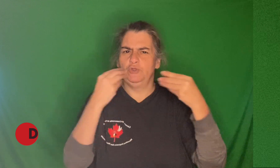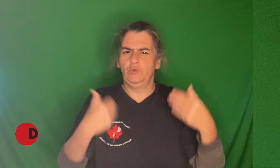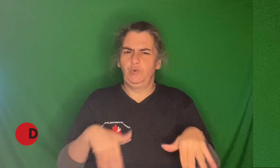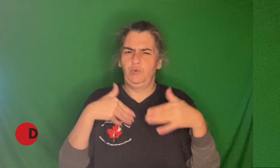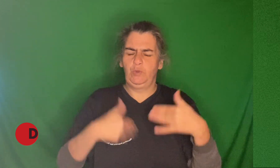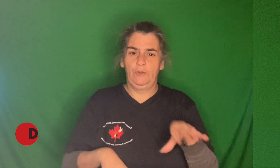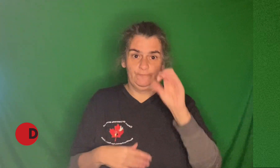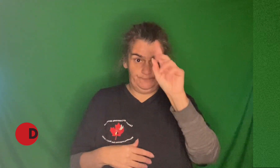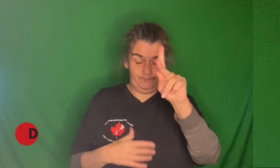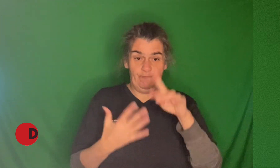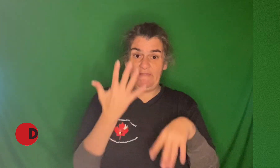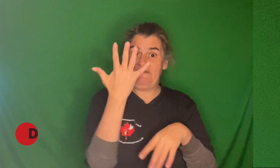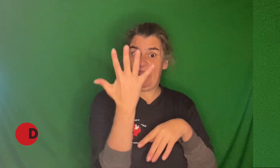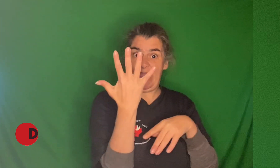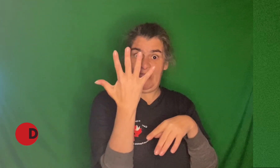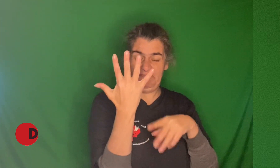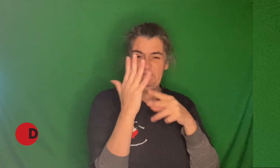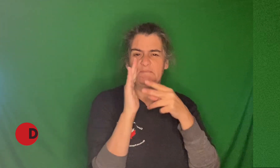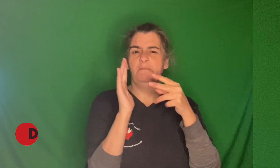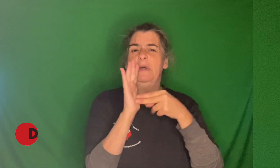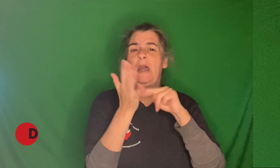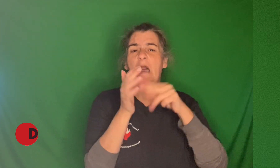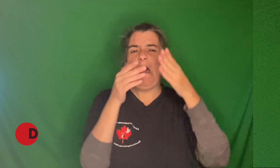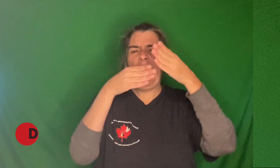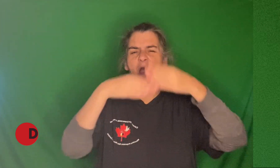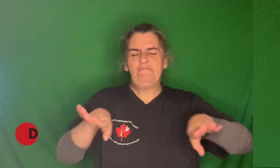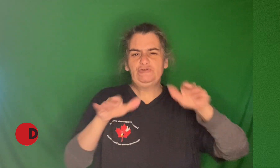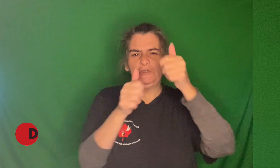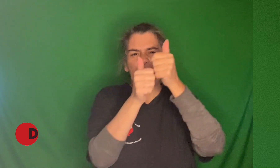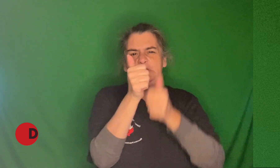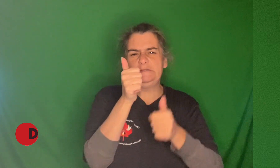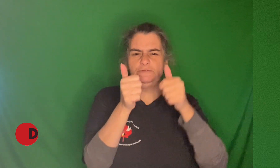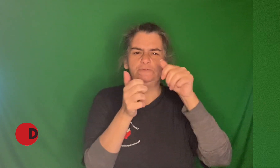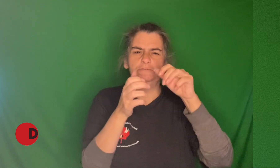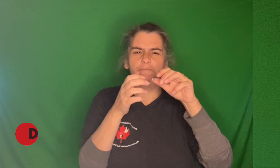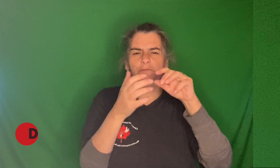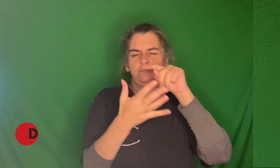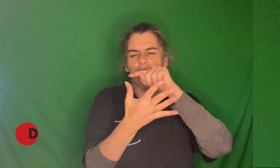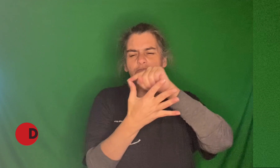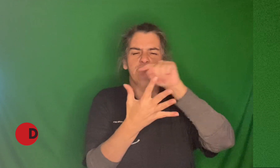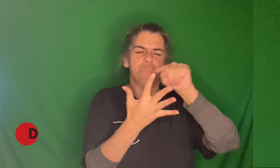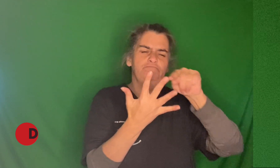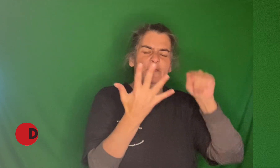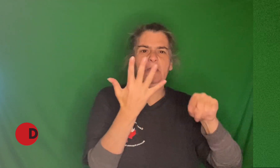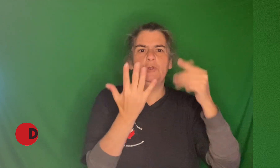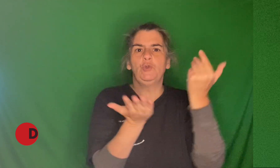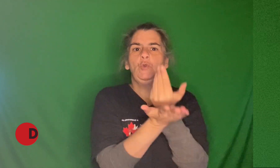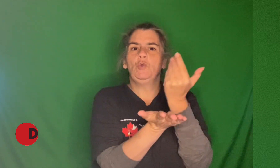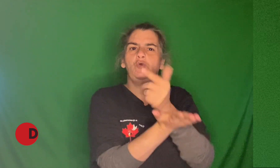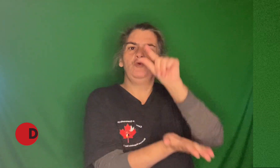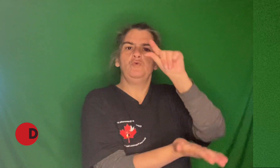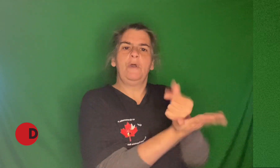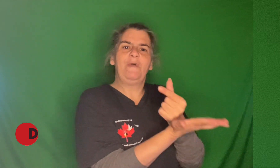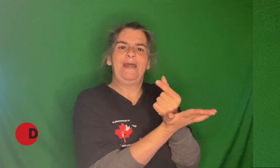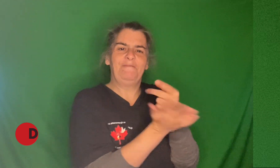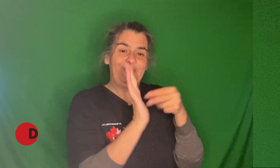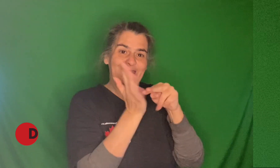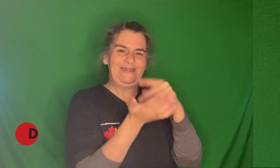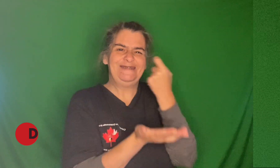We're screaming for more interpreters! And yet if you look